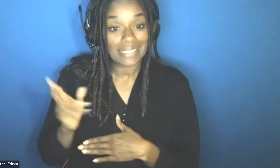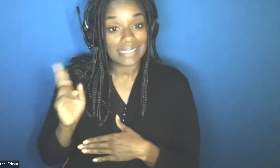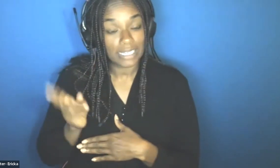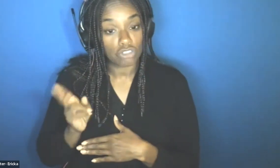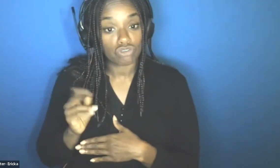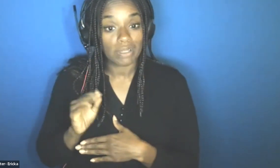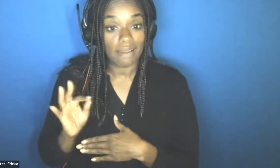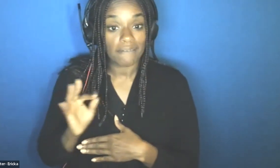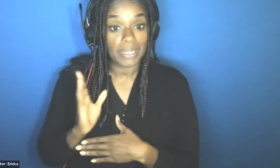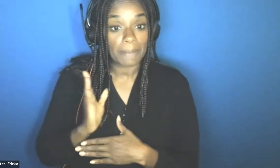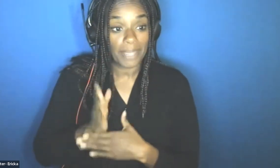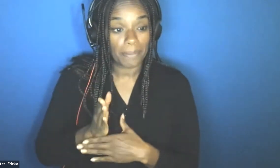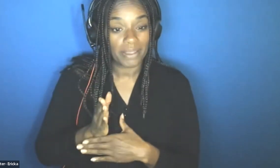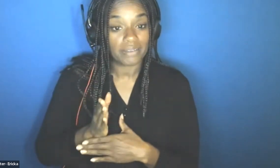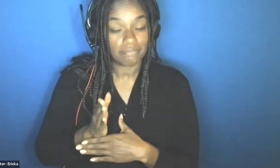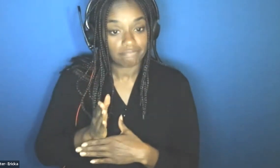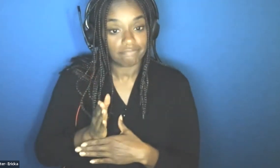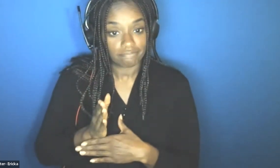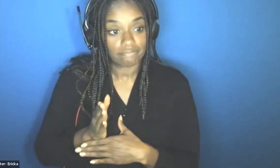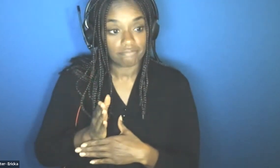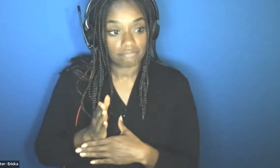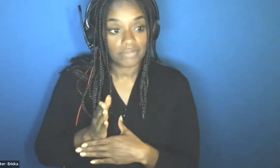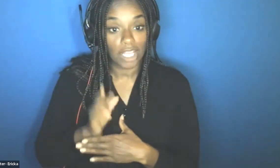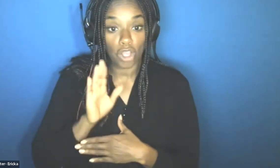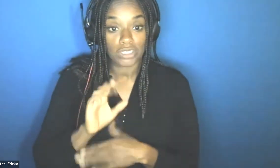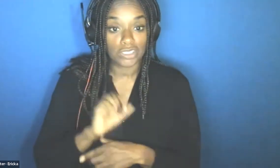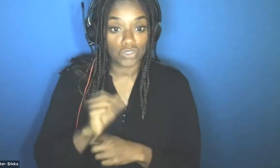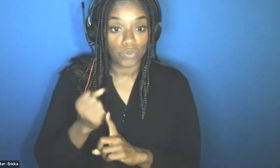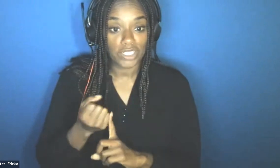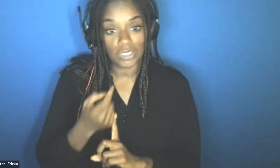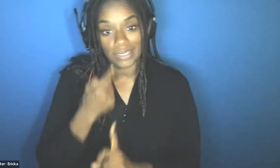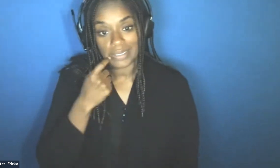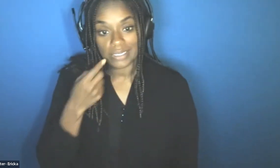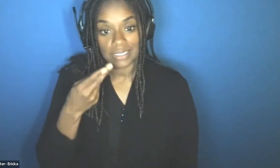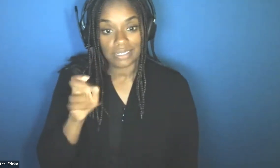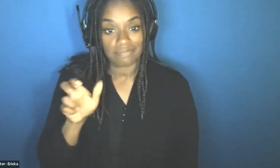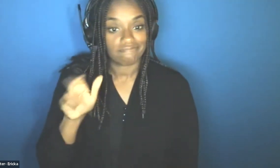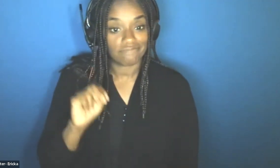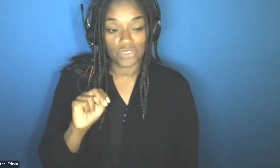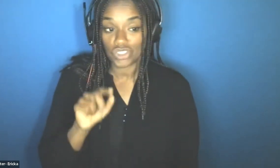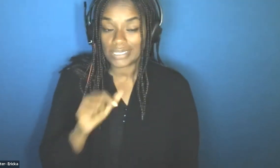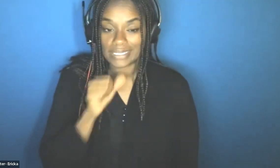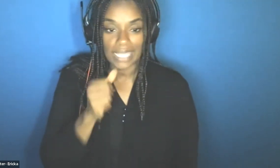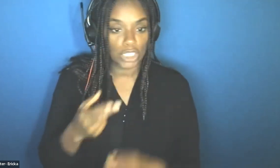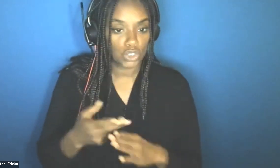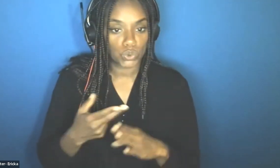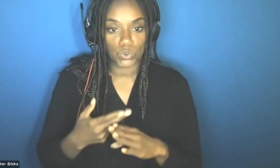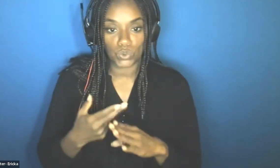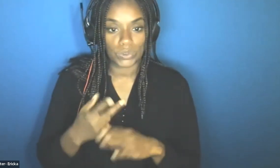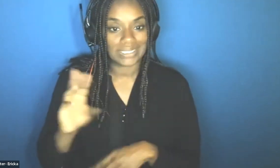She is protected because, remember, there are those three prongs of disability determination, and the second one is having a history of an impairment.